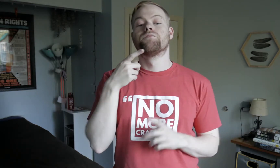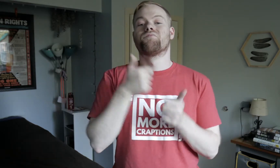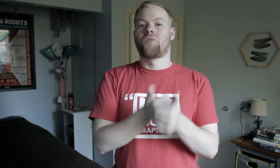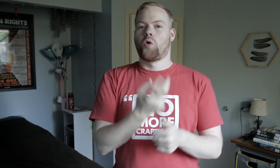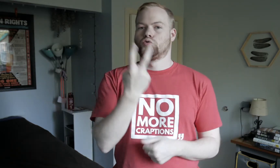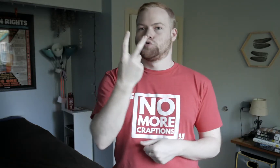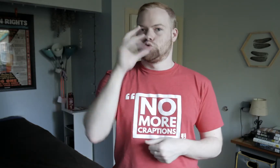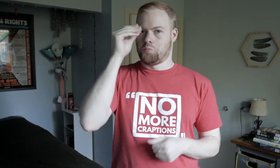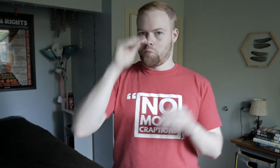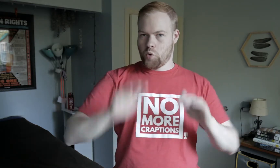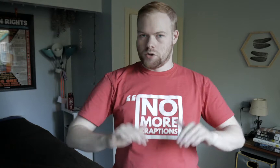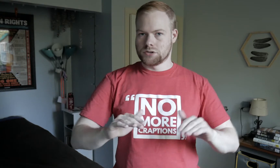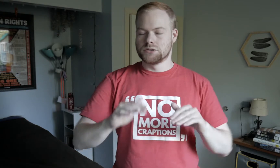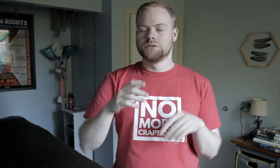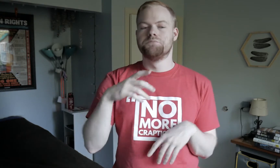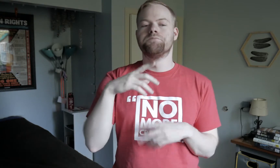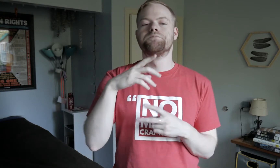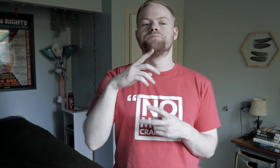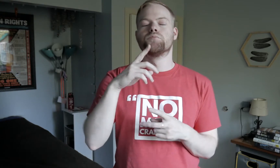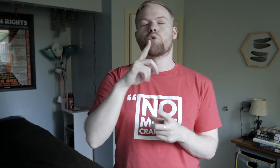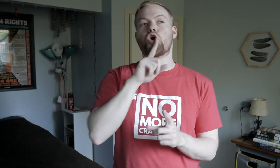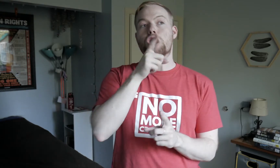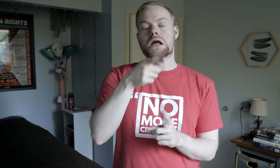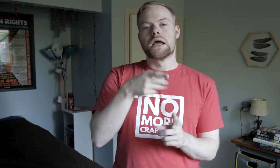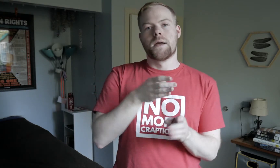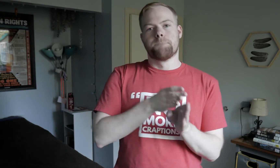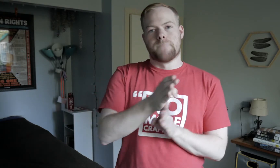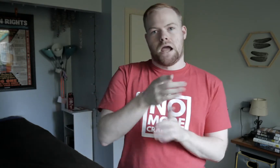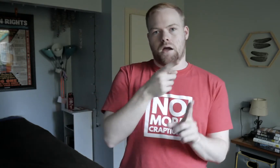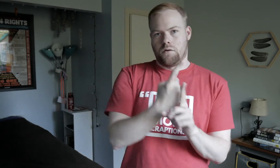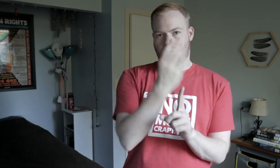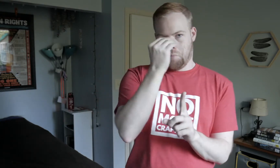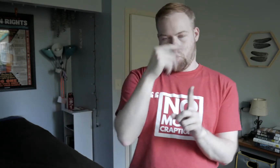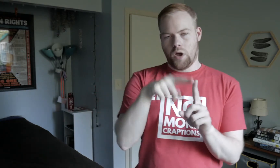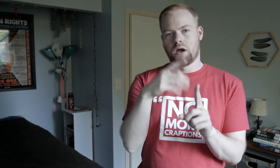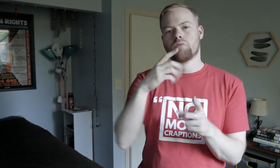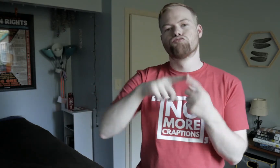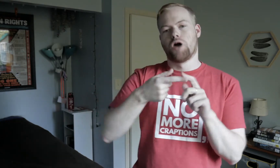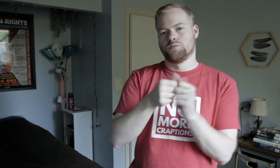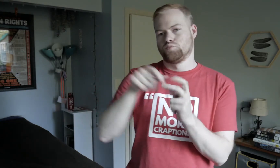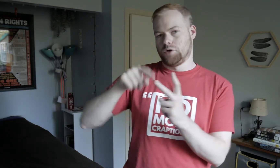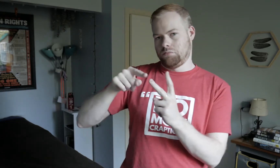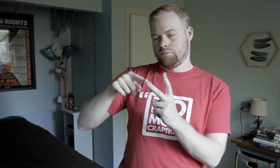It follows two boys, really one is the main character, and the other is his friend.